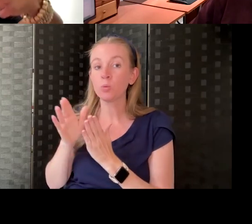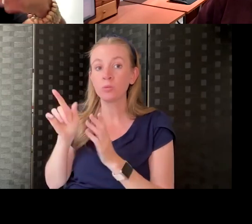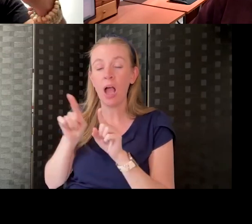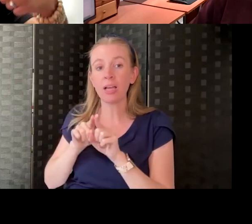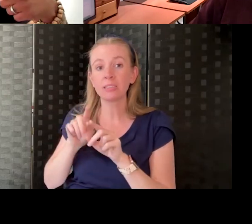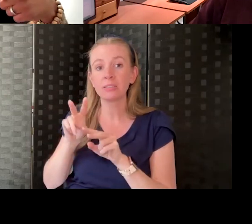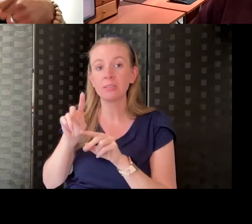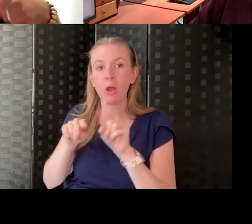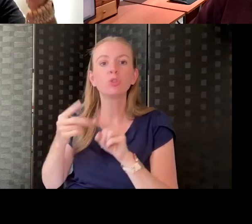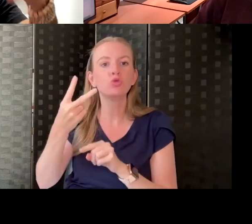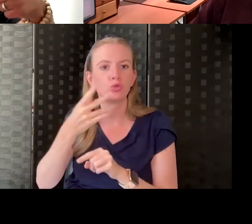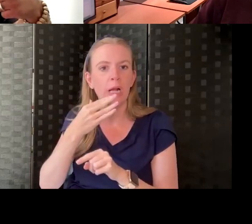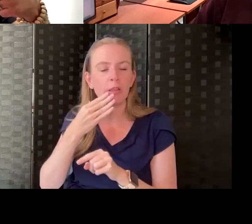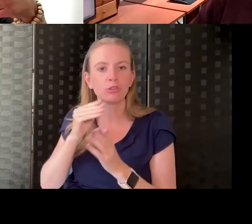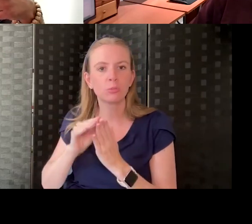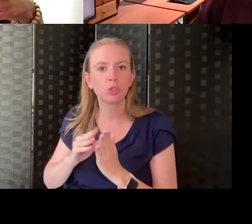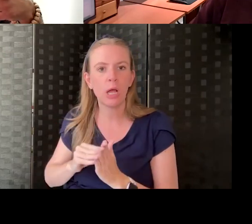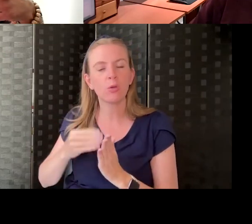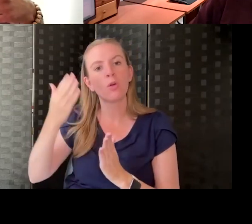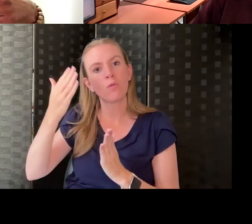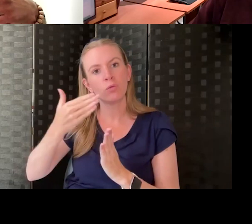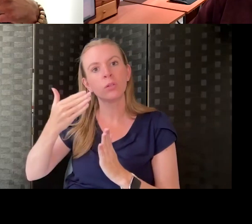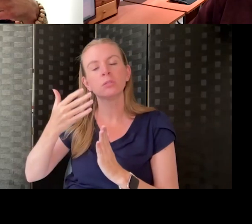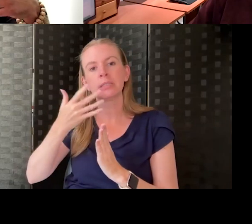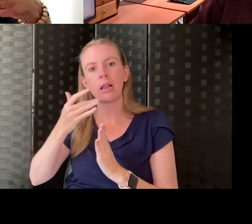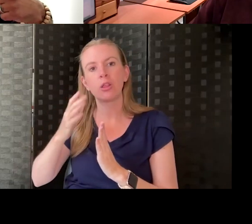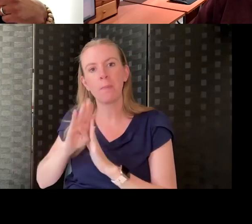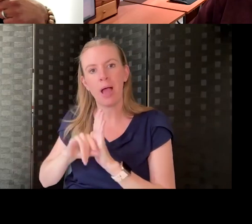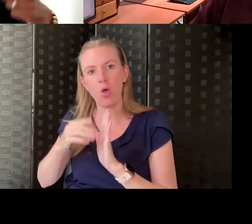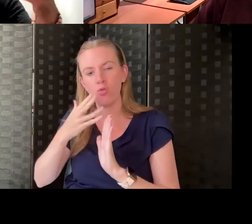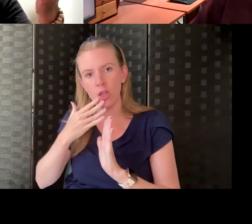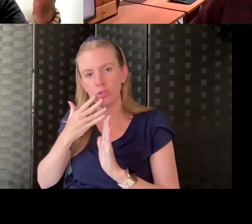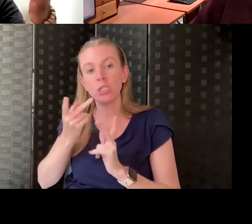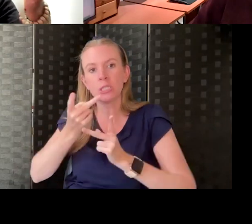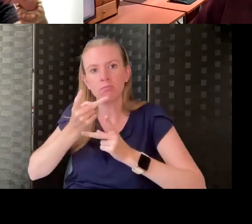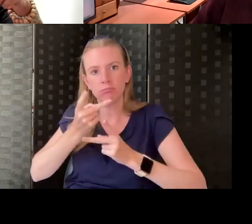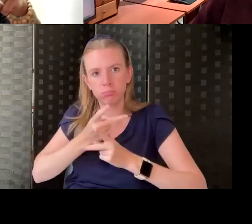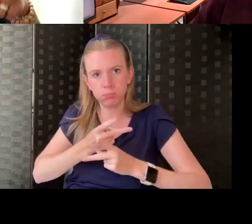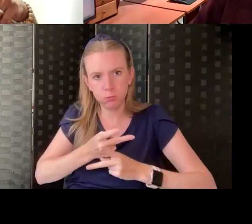colors actually. Foreground and background. There was a calculation base that would look at those